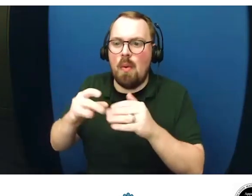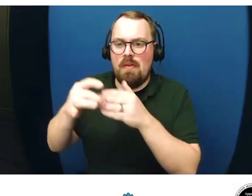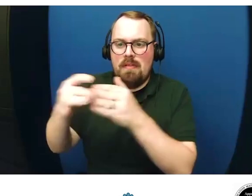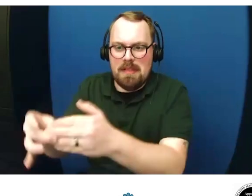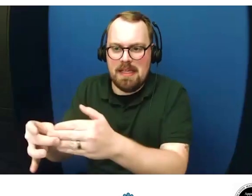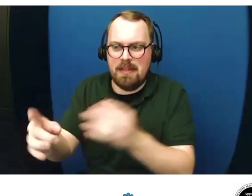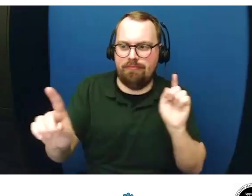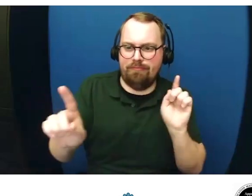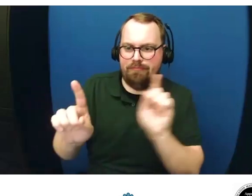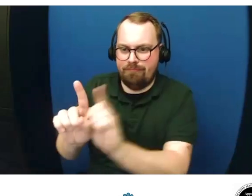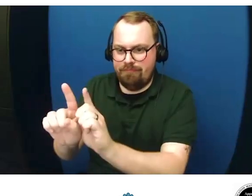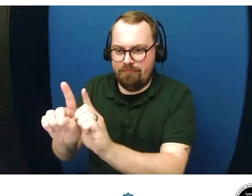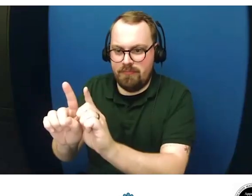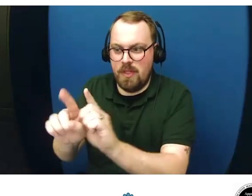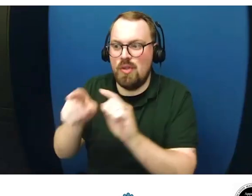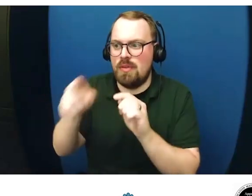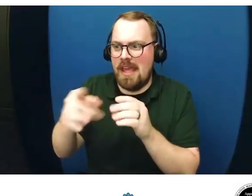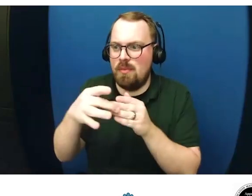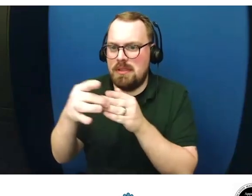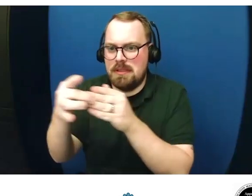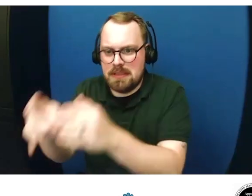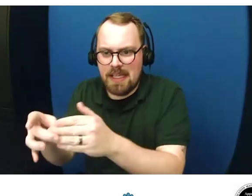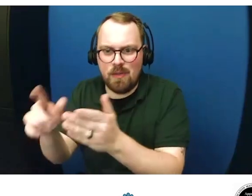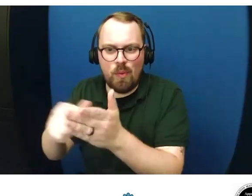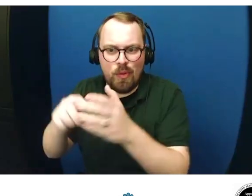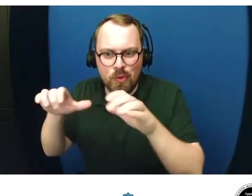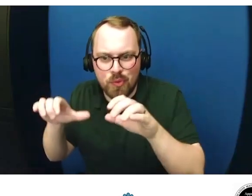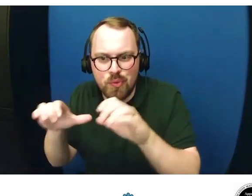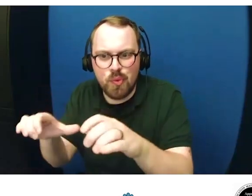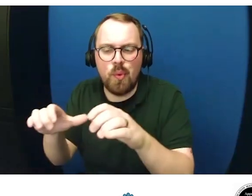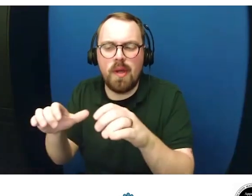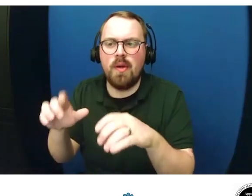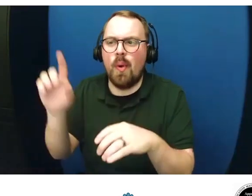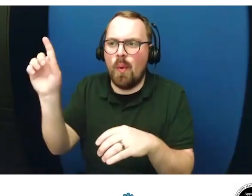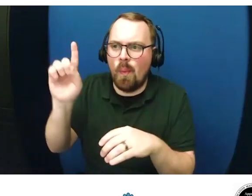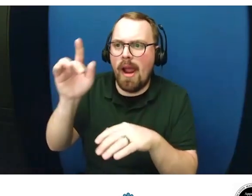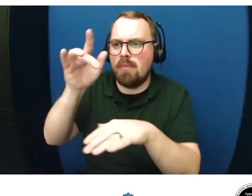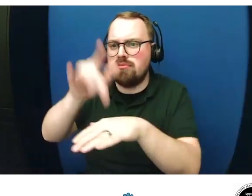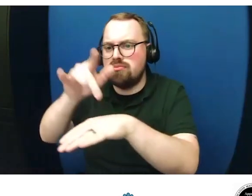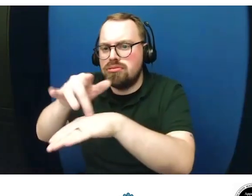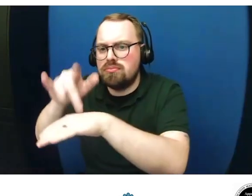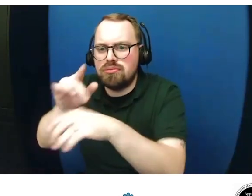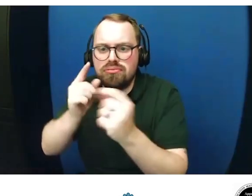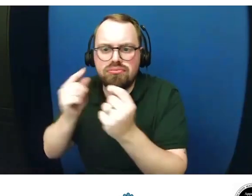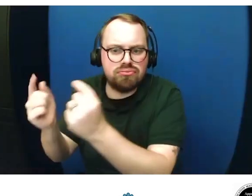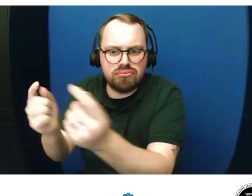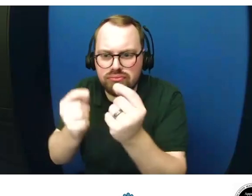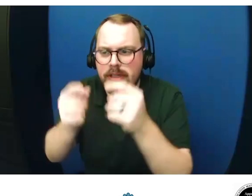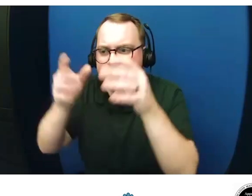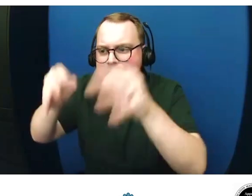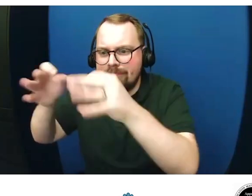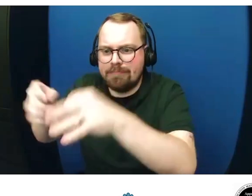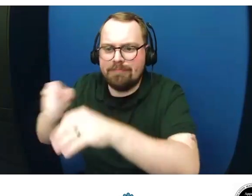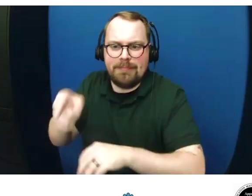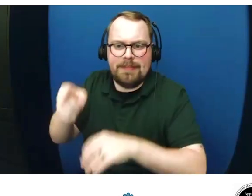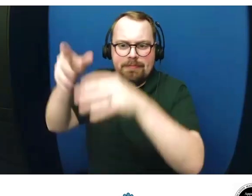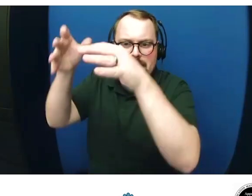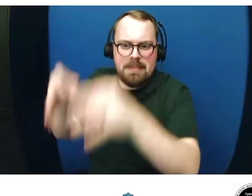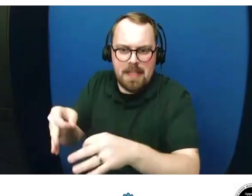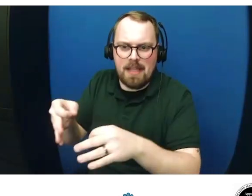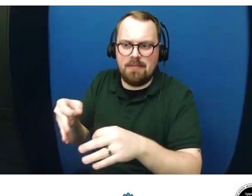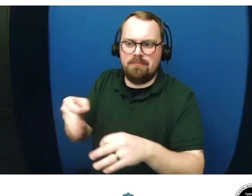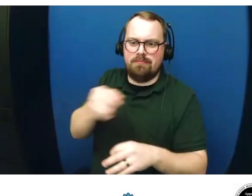deafblind individual is leading the interaction. They're leading all the decision-making, everything.